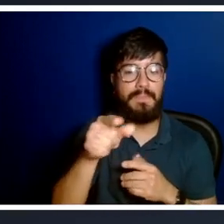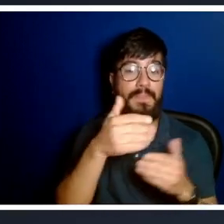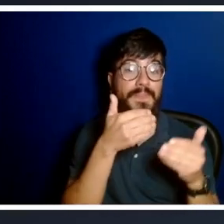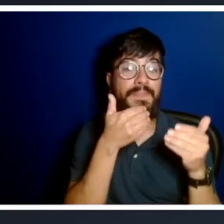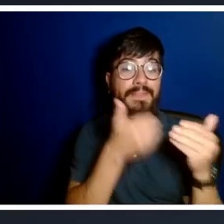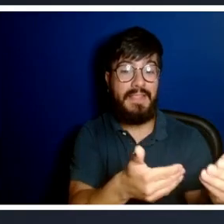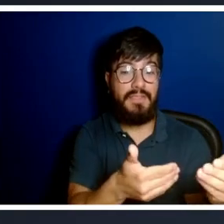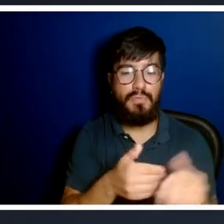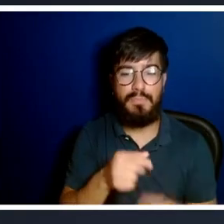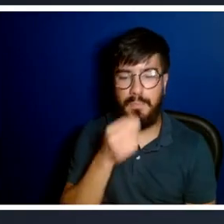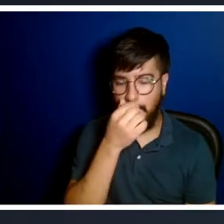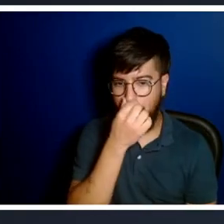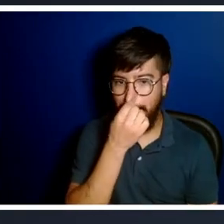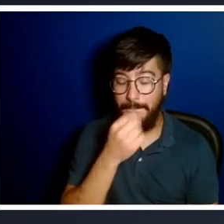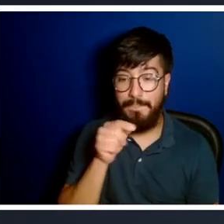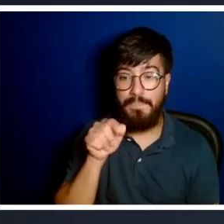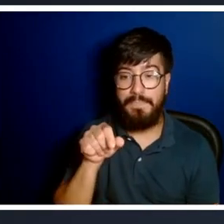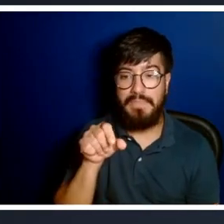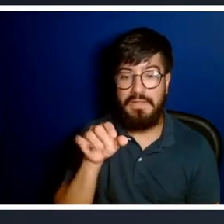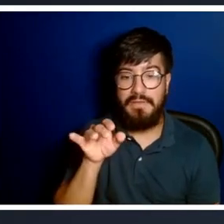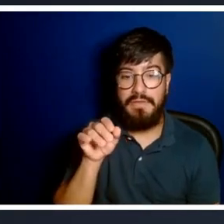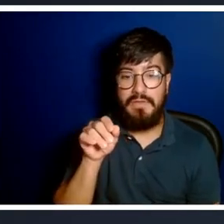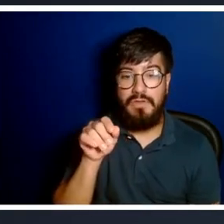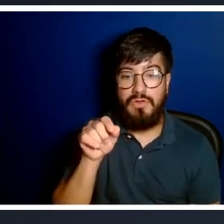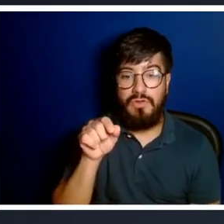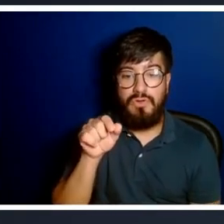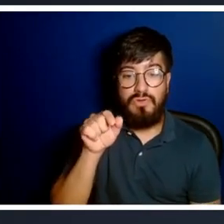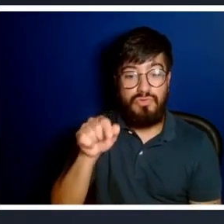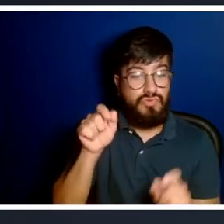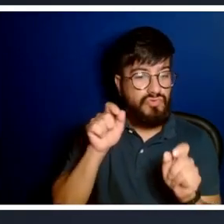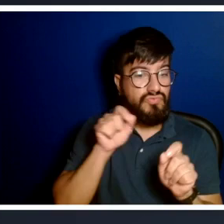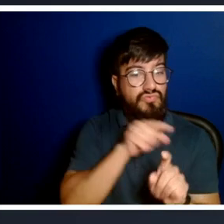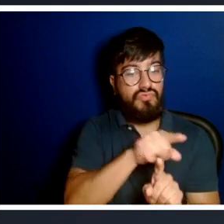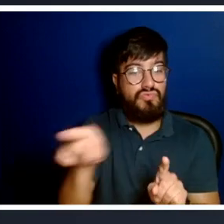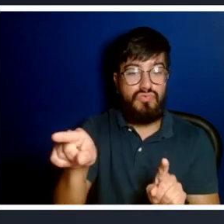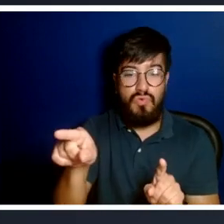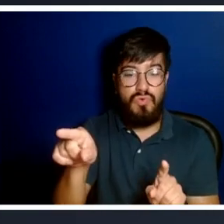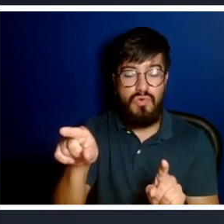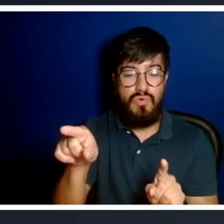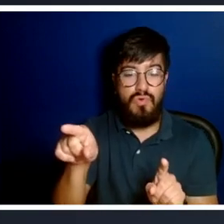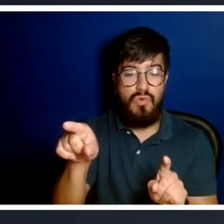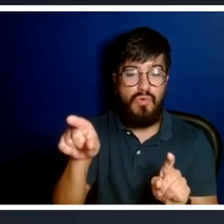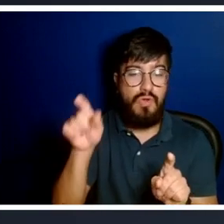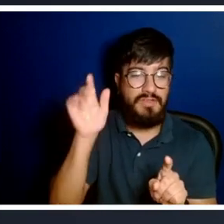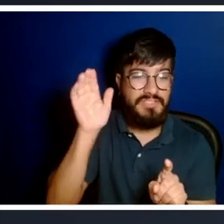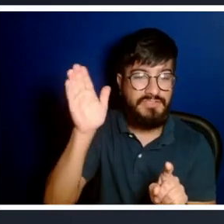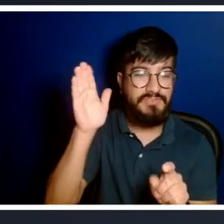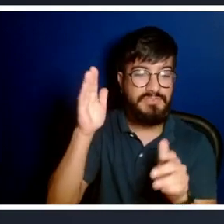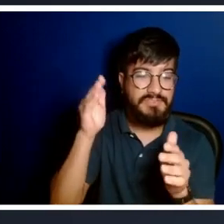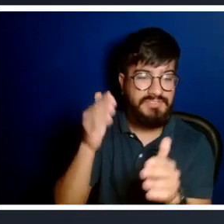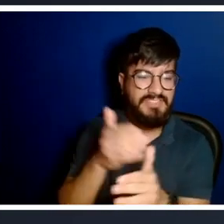I think listening to you all speak and share, I think that idea of, you know, trying to shift the